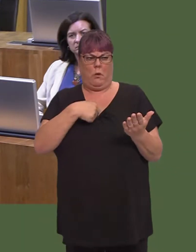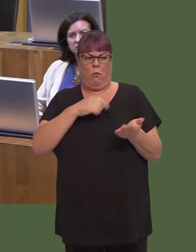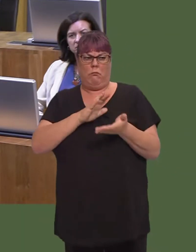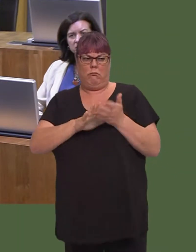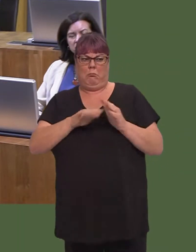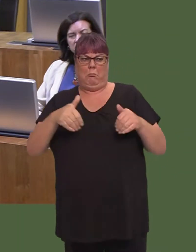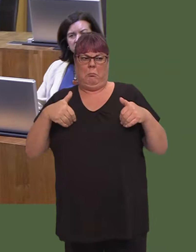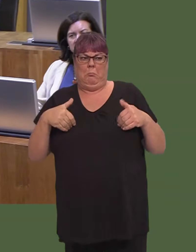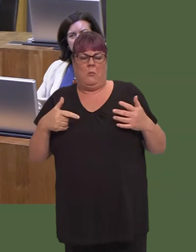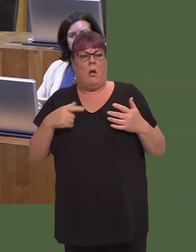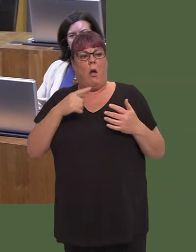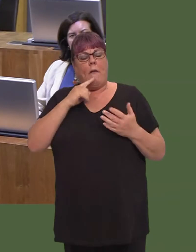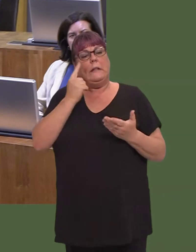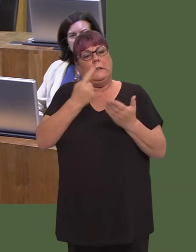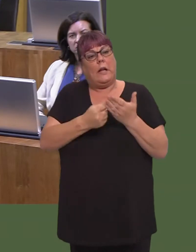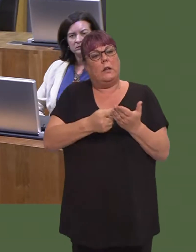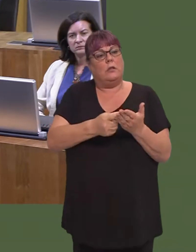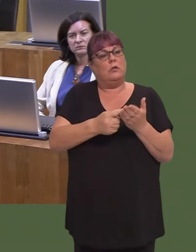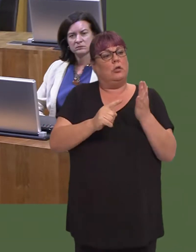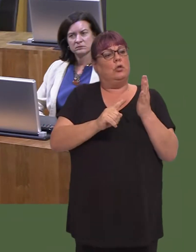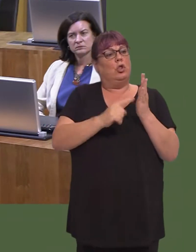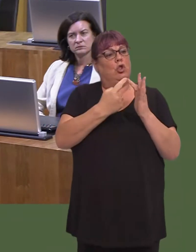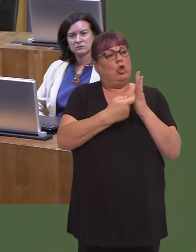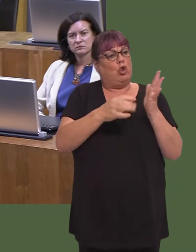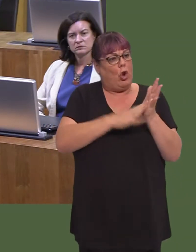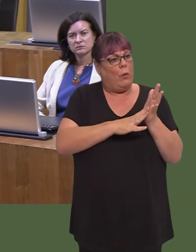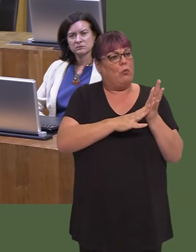plans? Well, the record speaks for itself: 1,900 patients waited longer than 12 hours